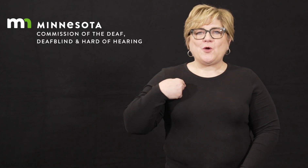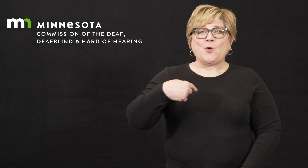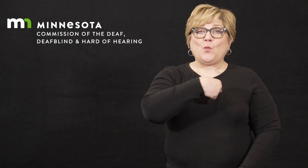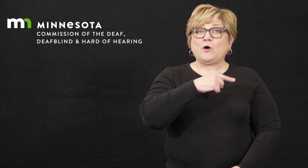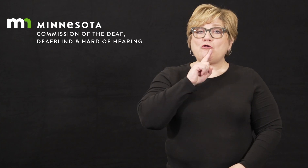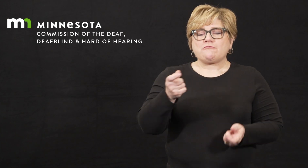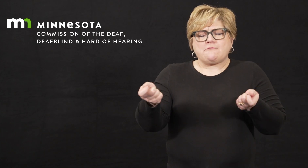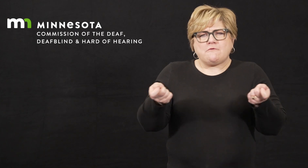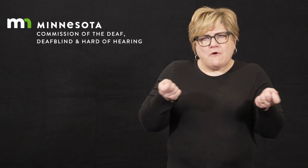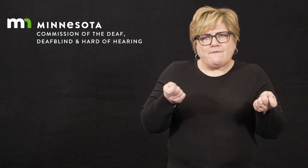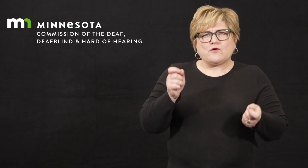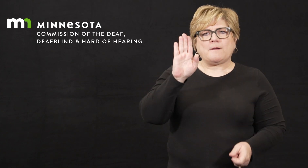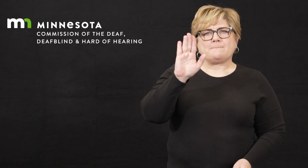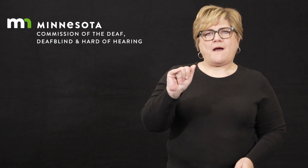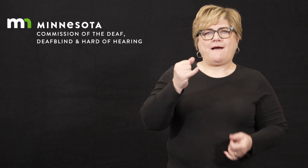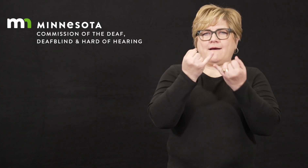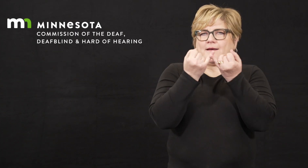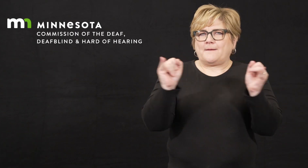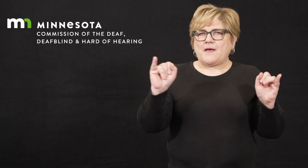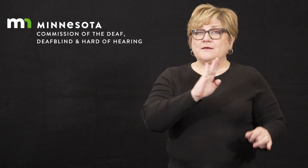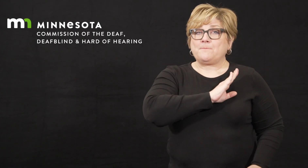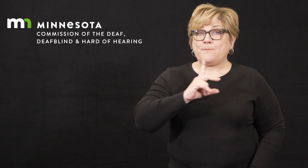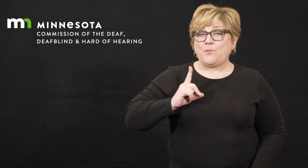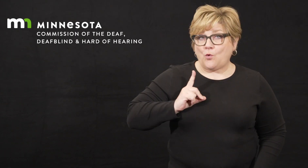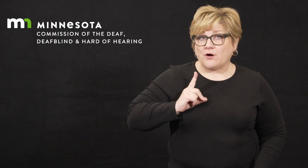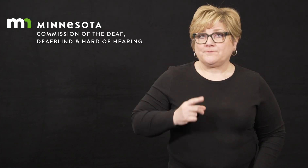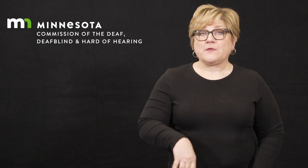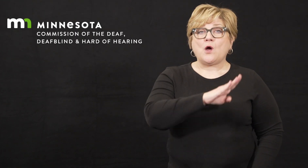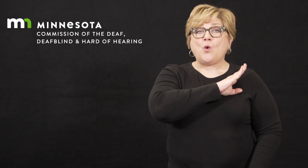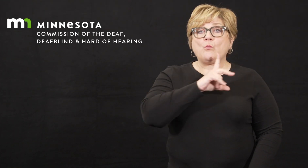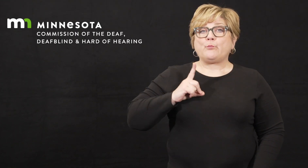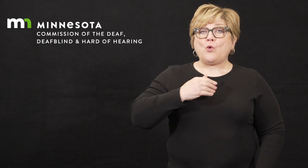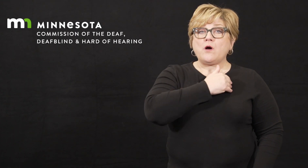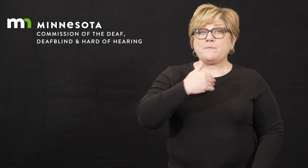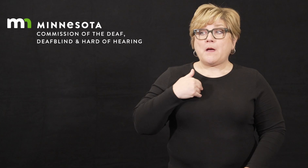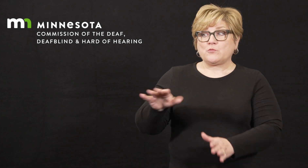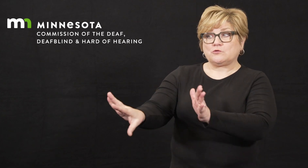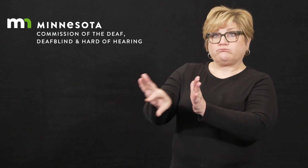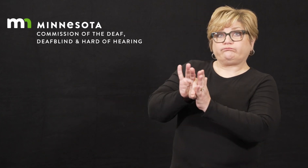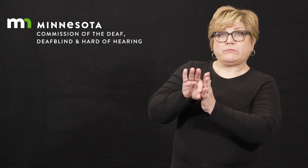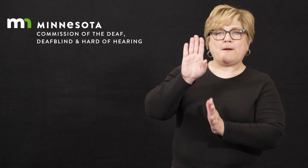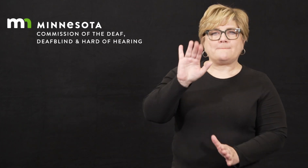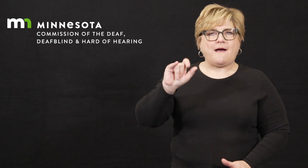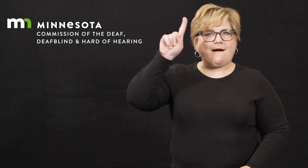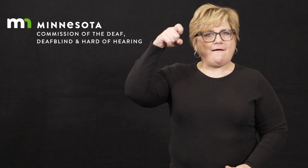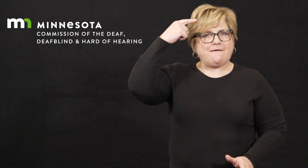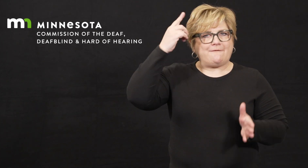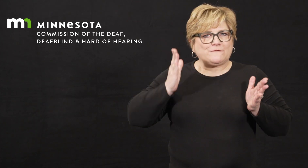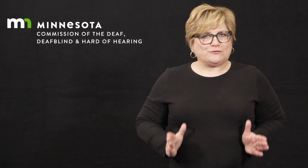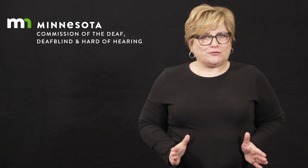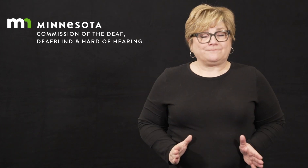We are governed by an independent board. Board members are appointed by the Governor.